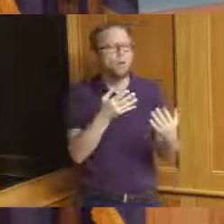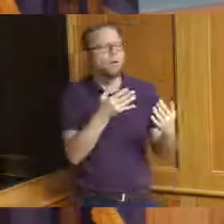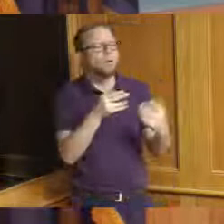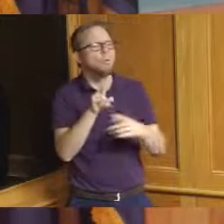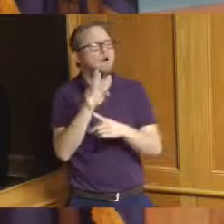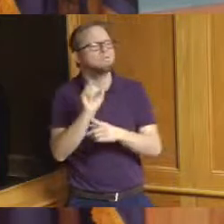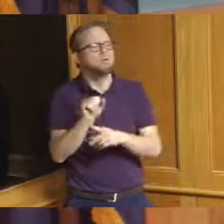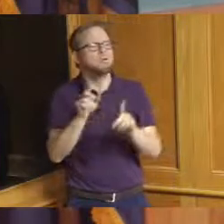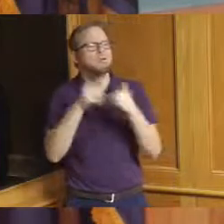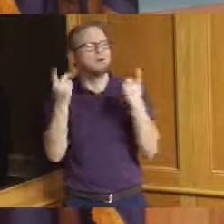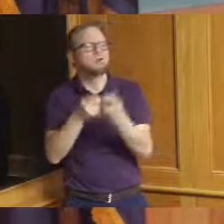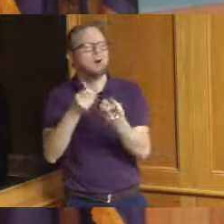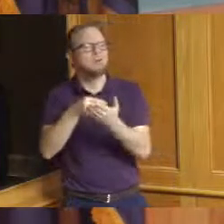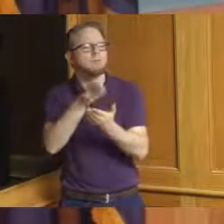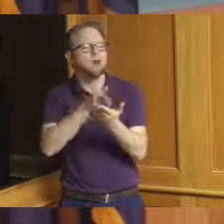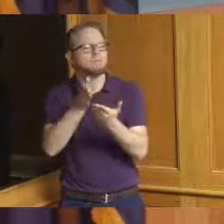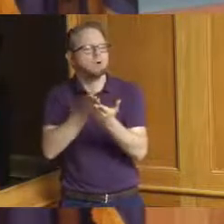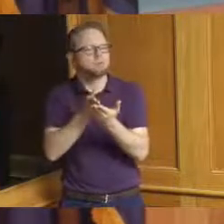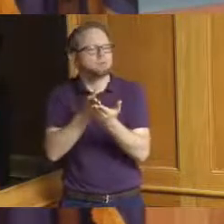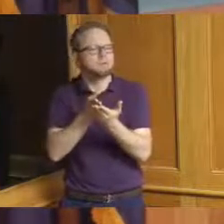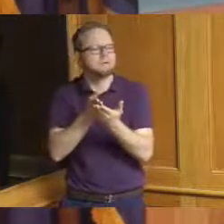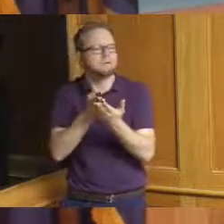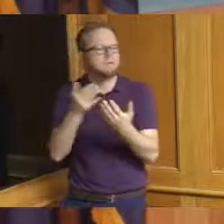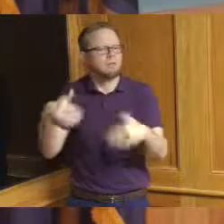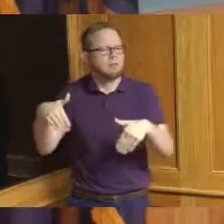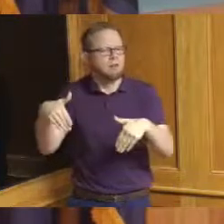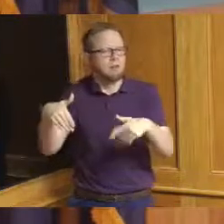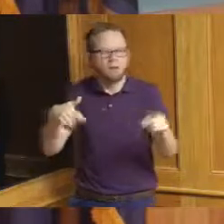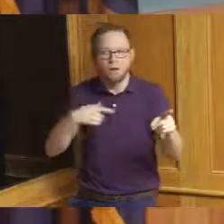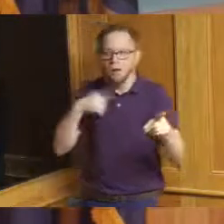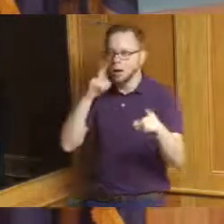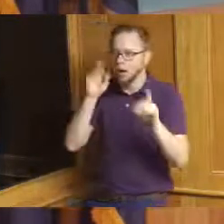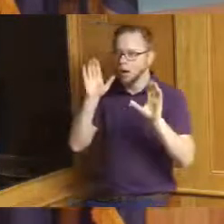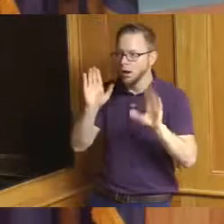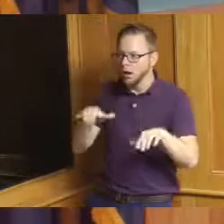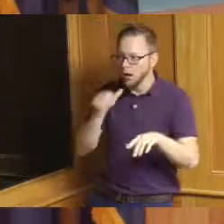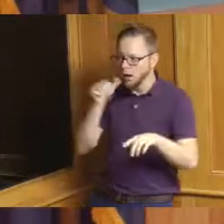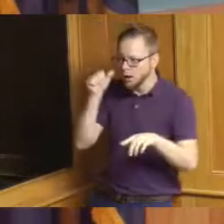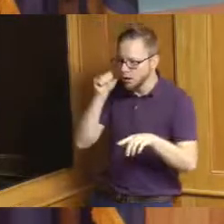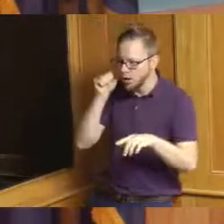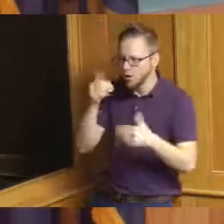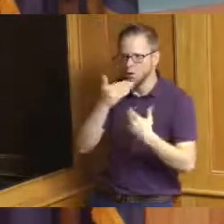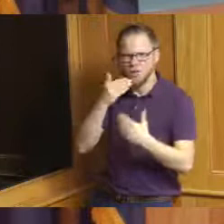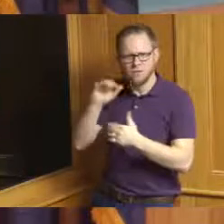of treasury and i was shocked yesterday and i want to thank Jill Schiller our new Treasurer who said